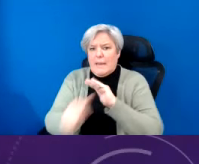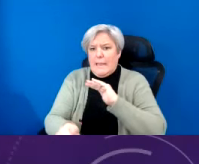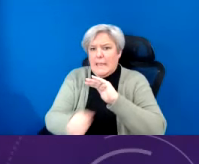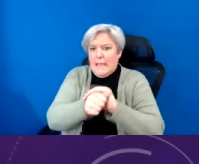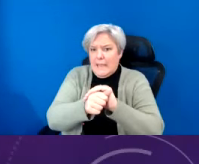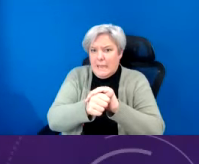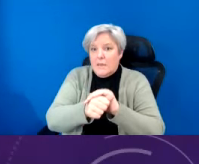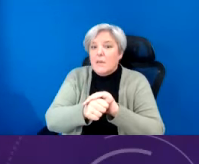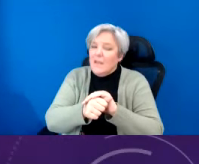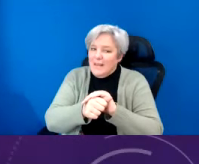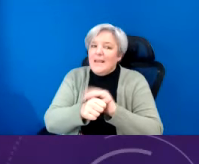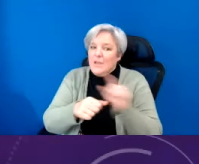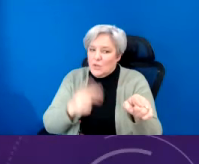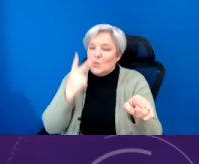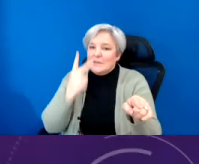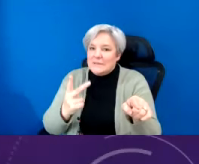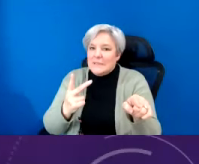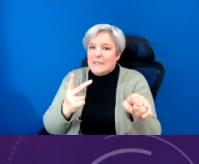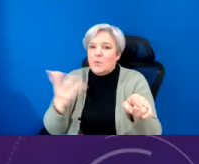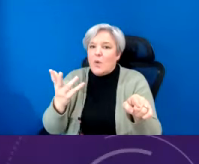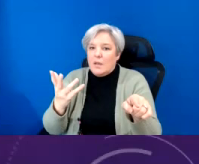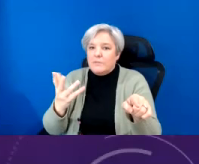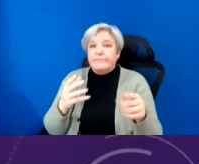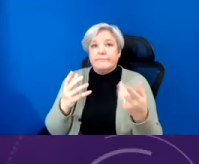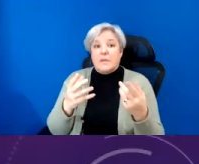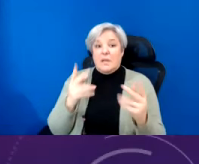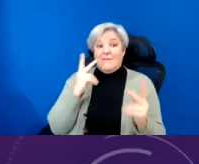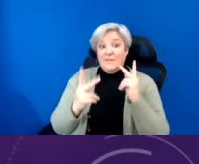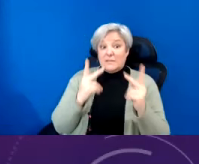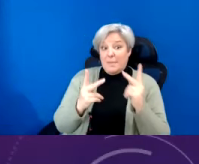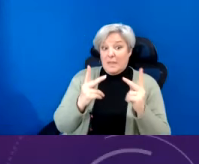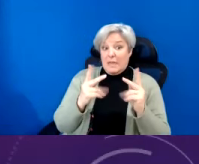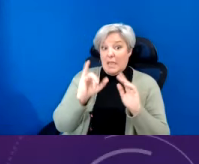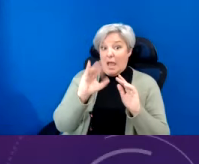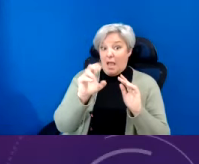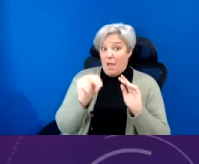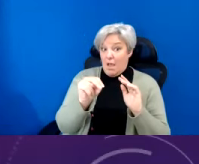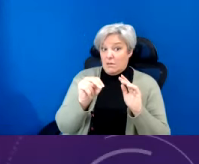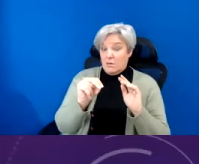will be indicated with by the visibility icon, which looks like an